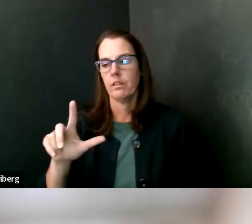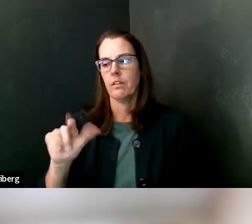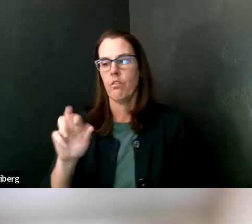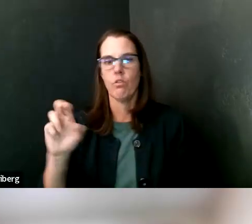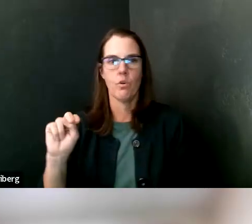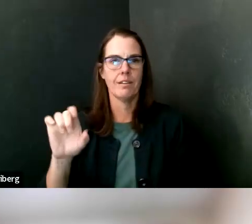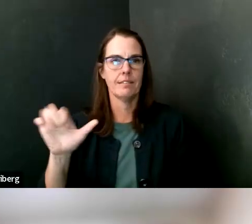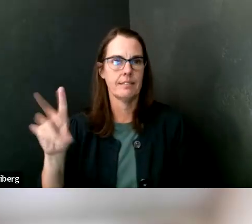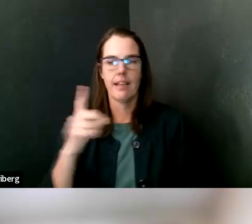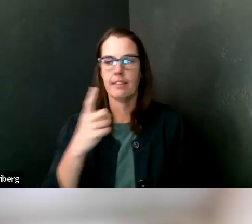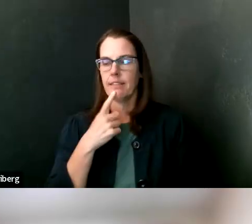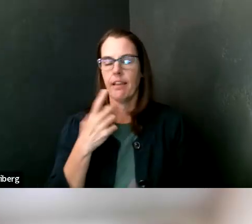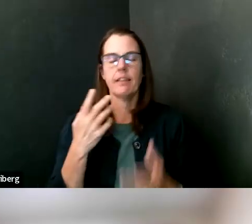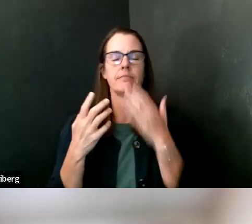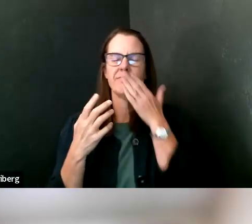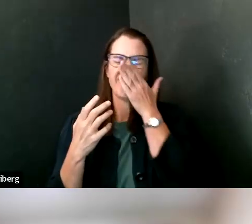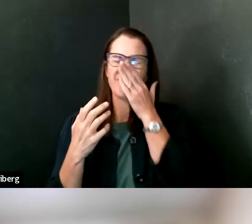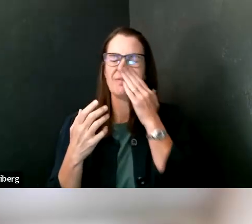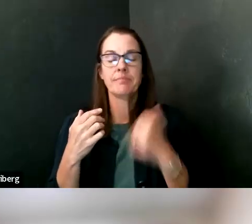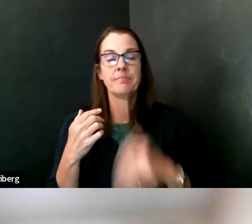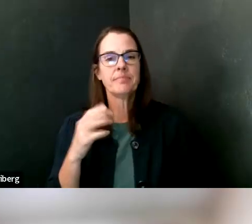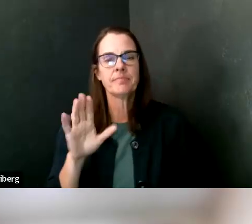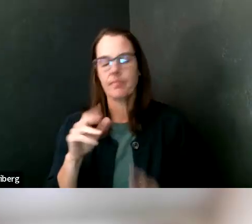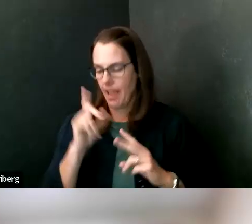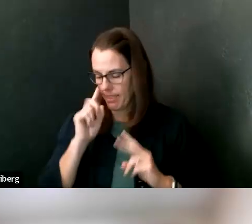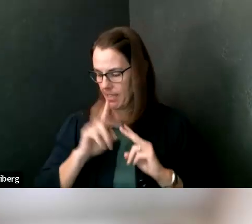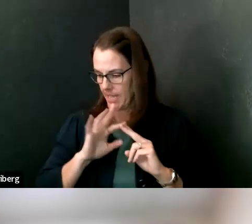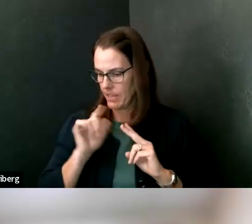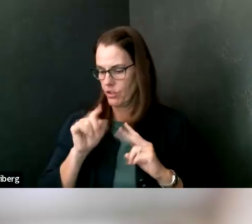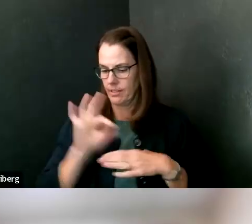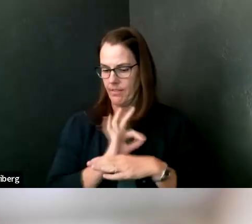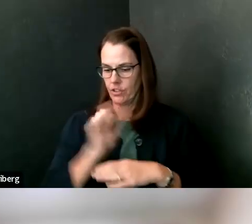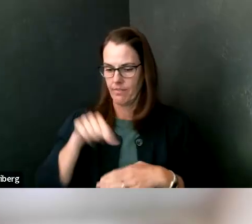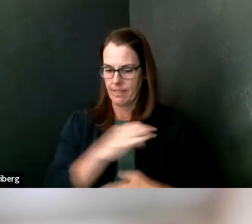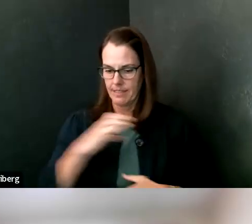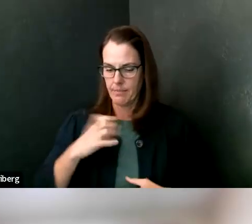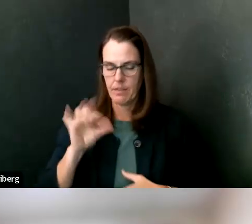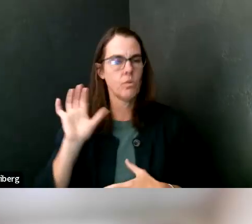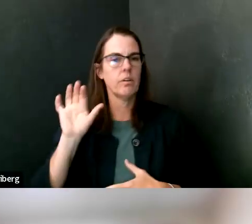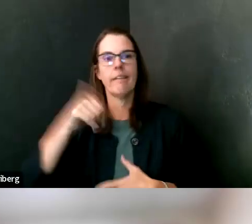in the chat box that I think either as a function of this committee or some other separate committee